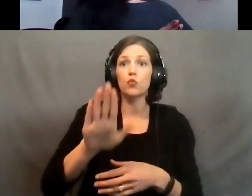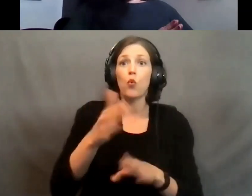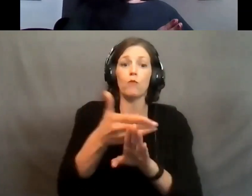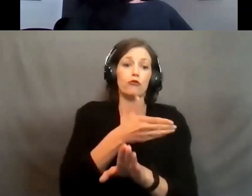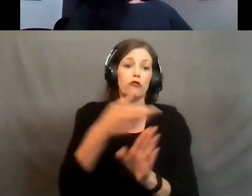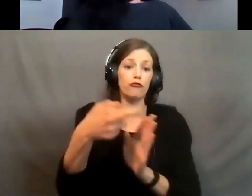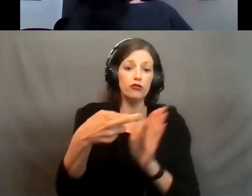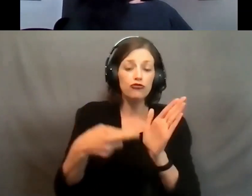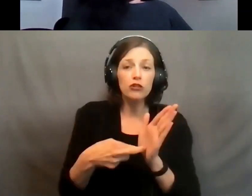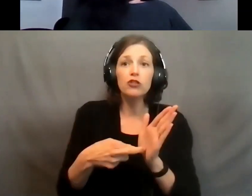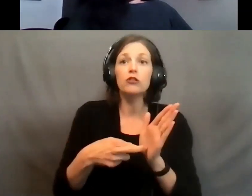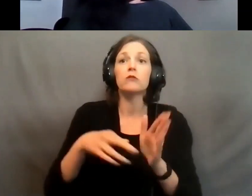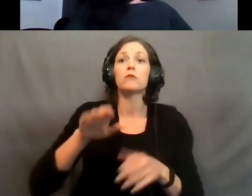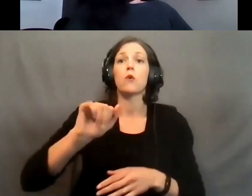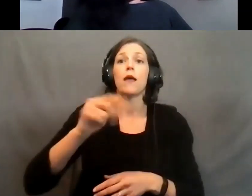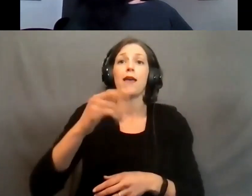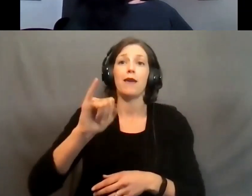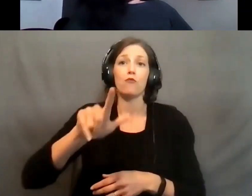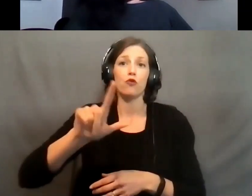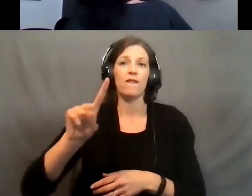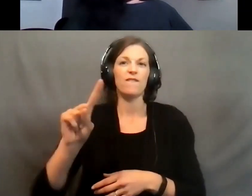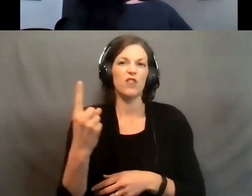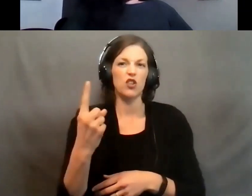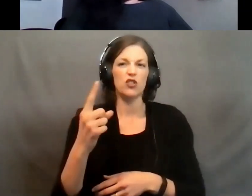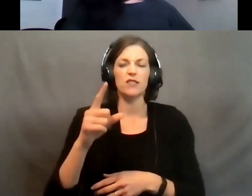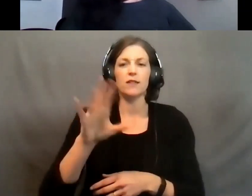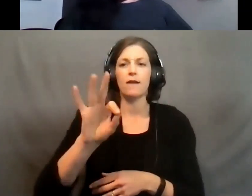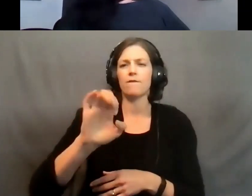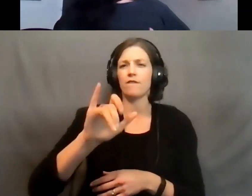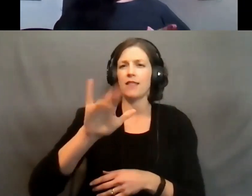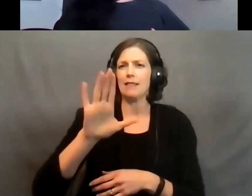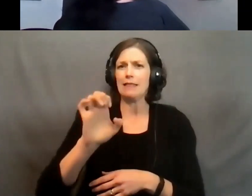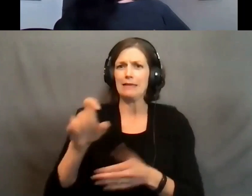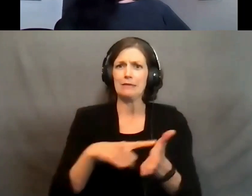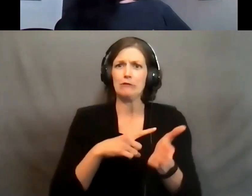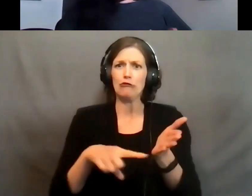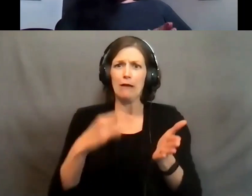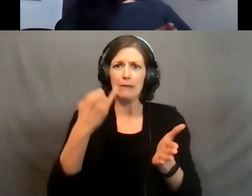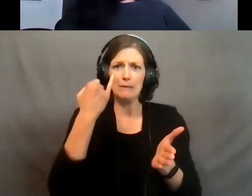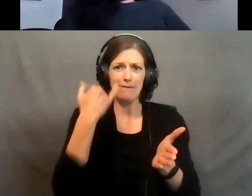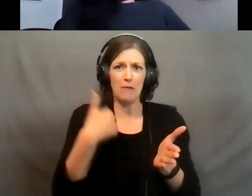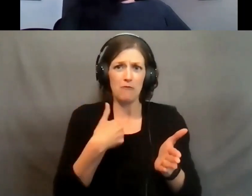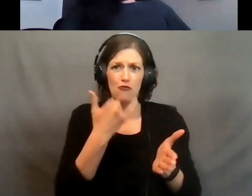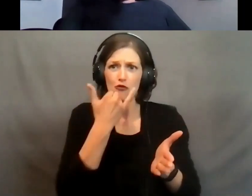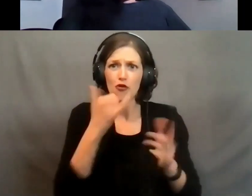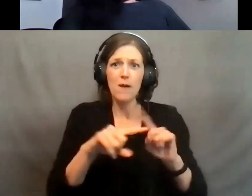So on April 1 , I believe that 13:05:21 April 1 is the date